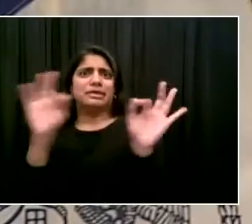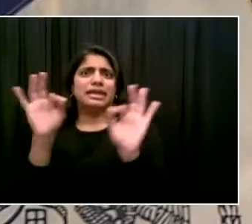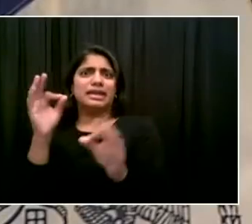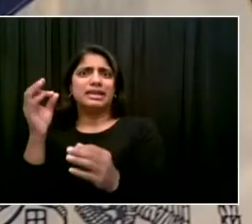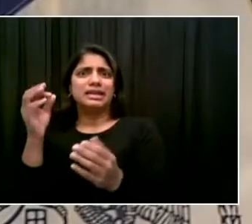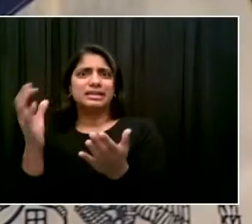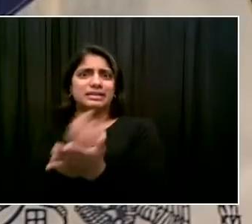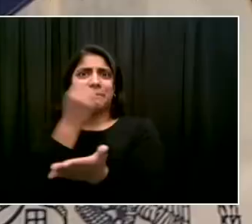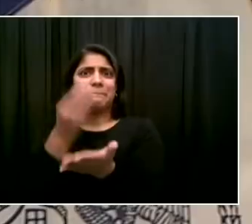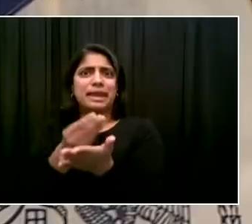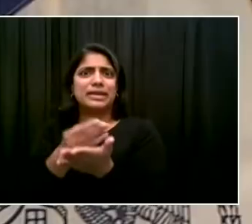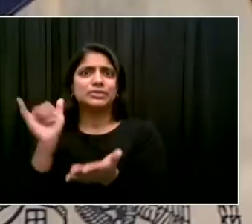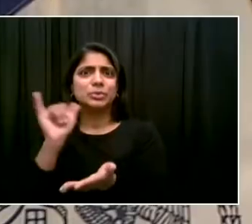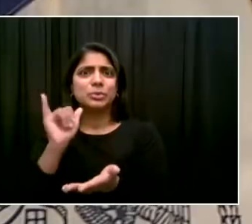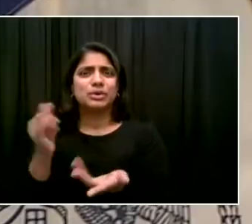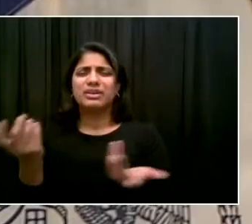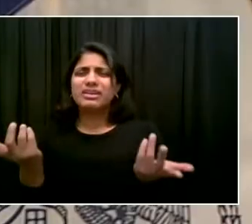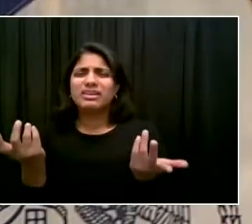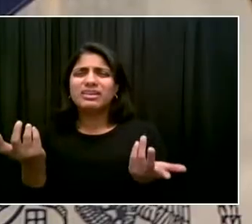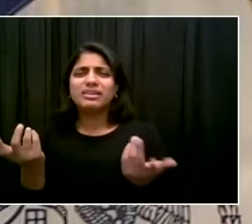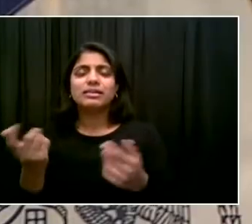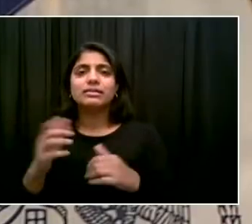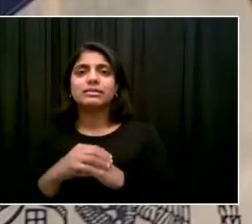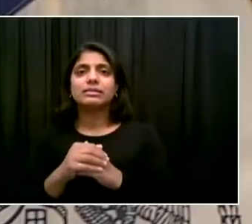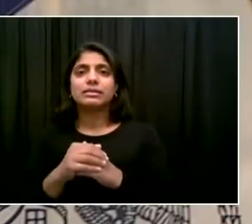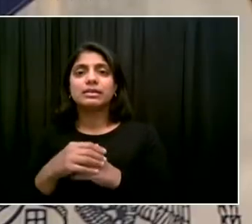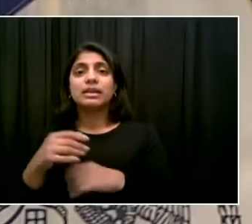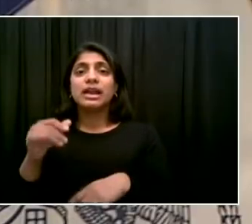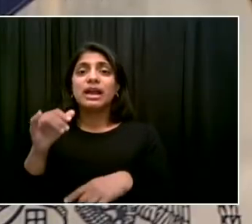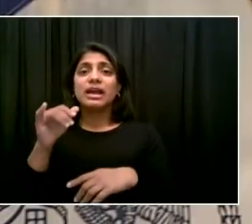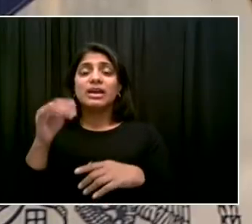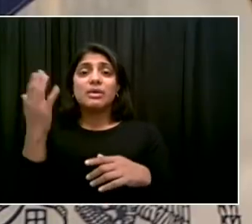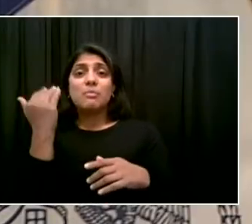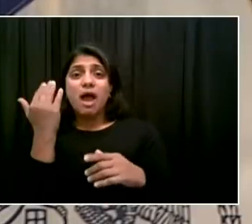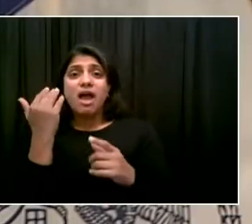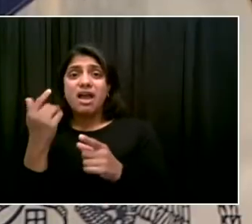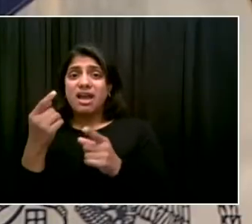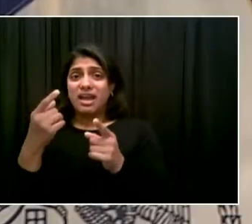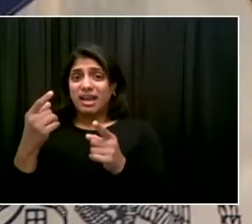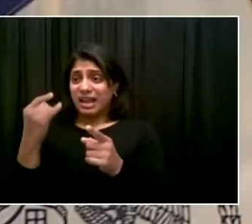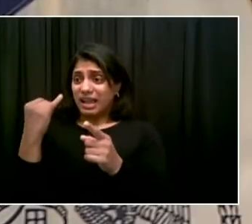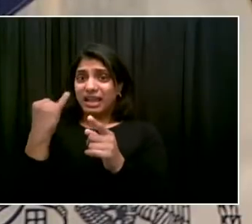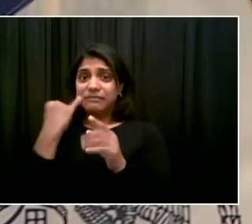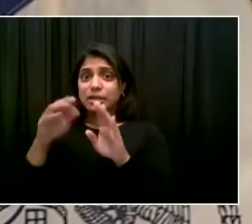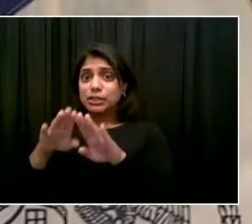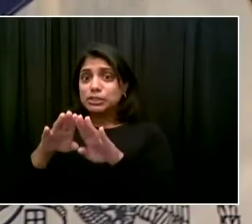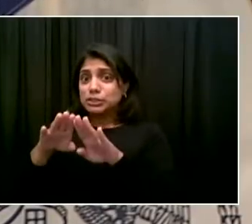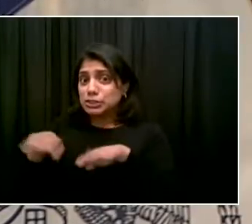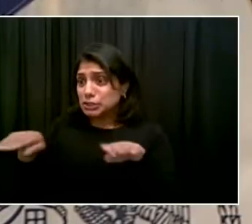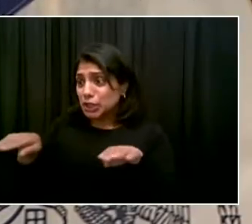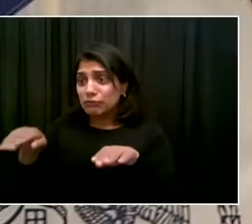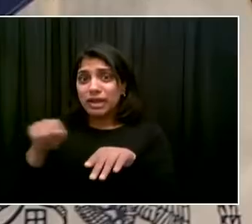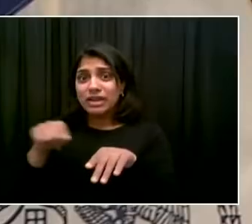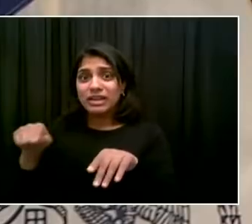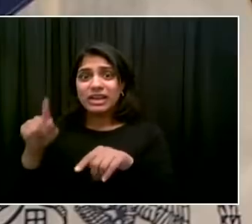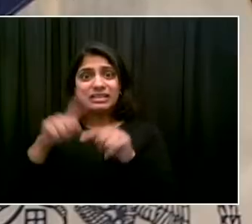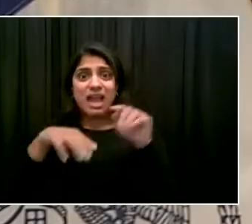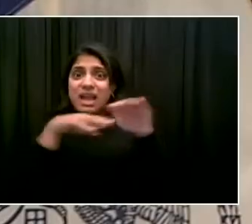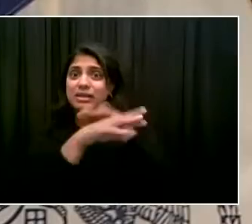THAT ARE GIVG IN VACCATINIONS FOR FREE. GO GET THAT FIRST VACCINATION, GET THE CARD AND COME RIGHT BACK. IT'S NOT HARD BUT WE'VE GOT TO ENCOURAGE